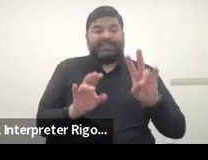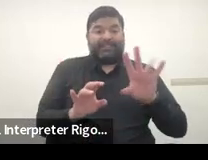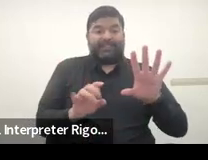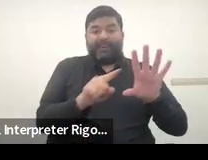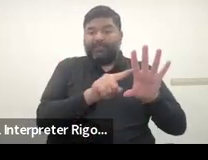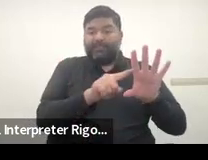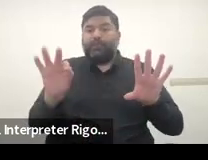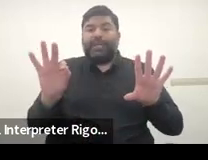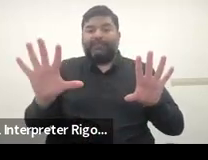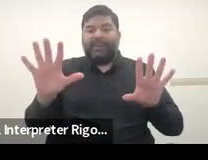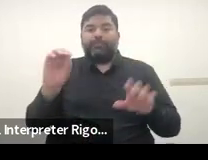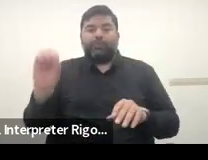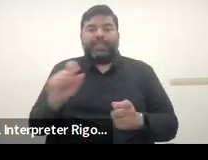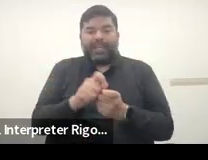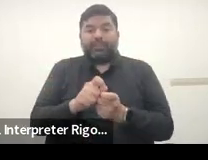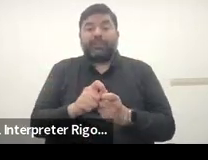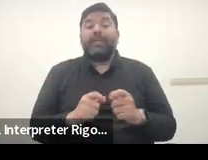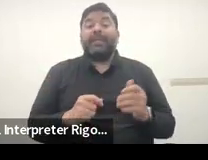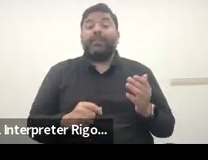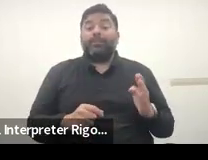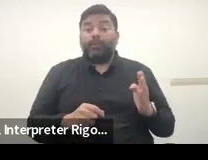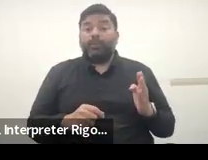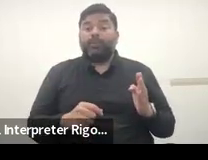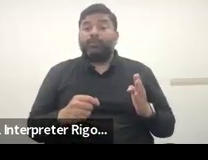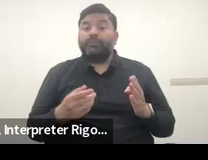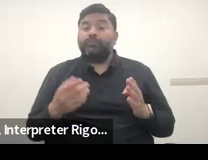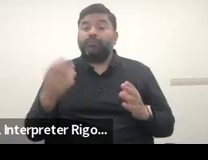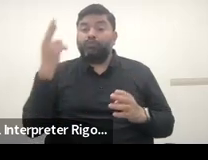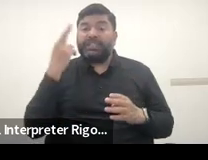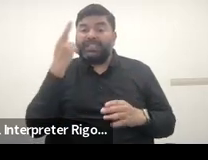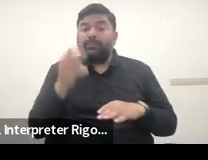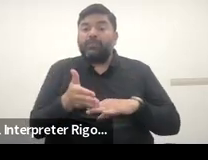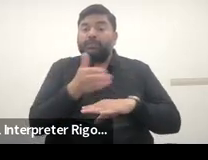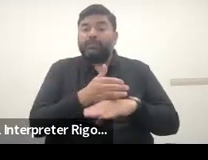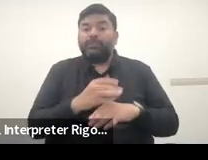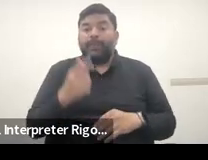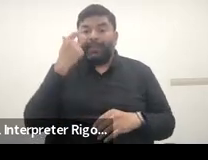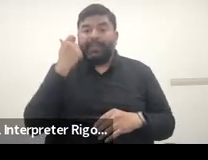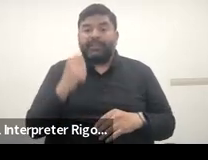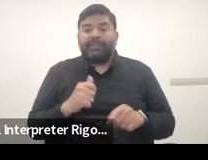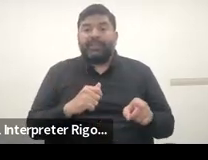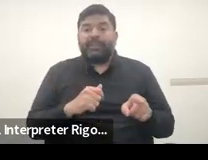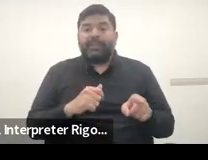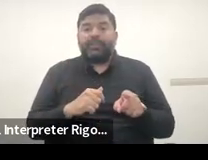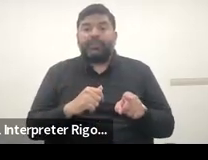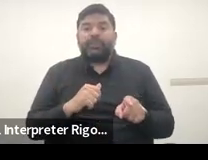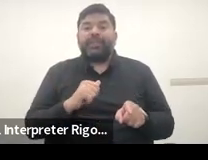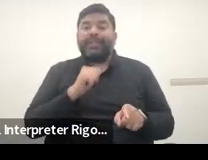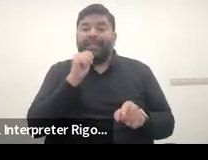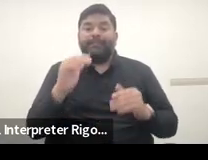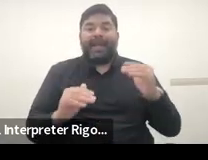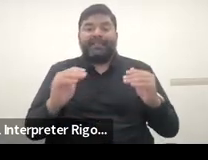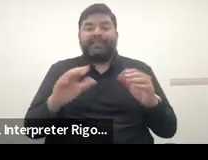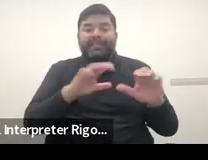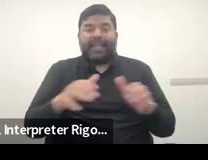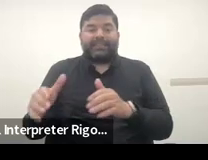see the majority class classifier performance, because these are imbalanced classes. AUDIENCE MEMBER: majority class